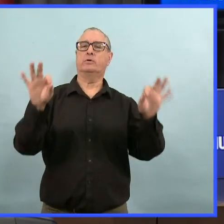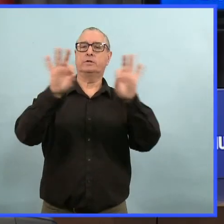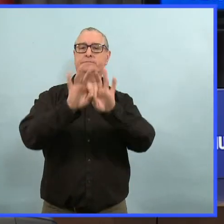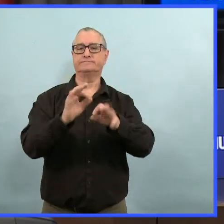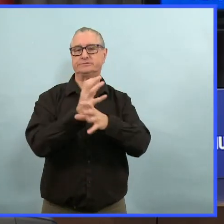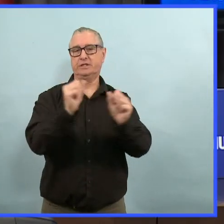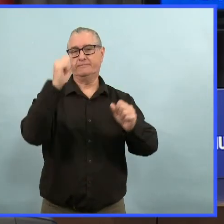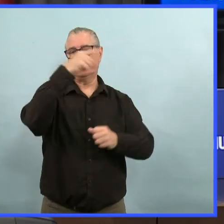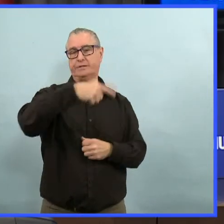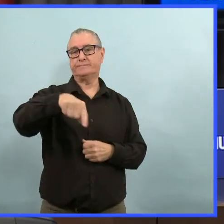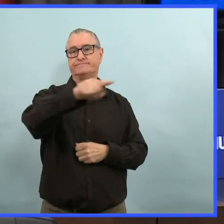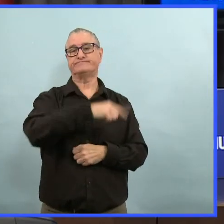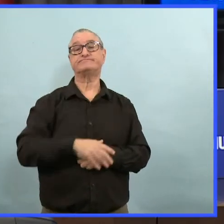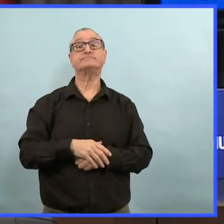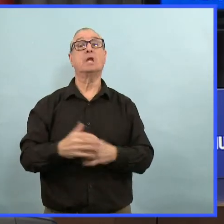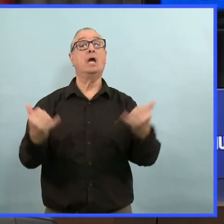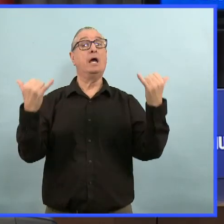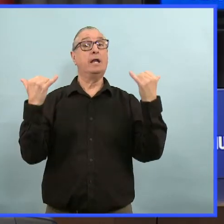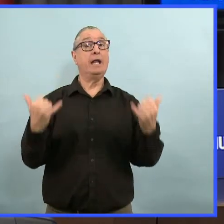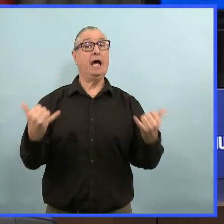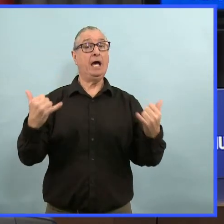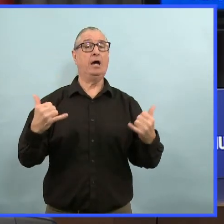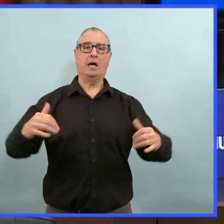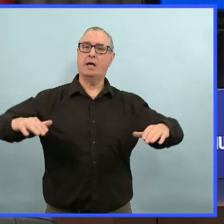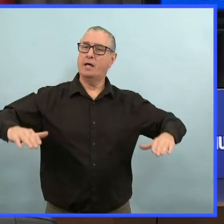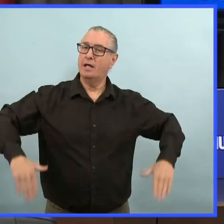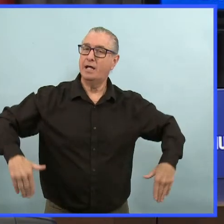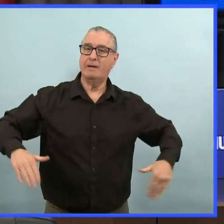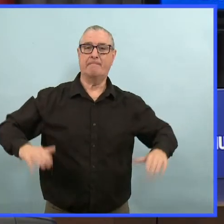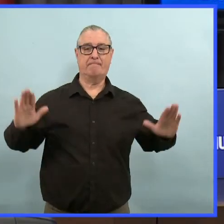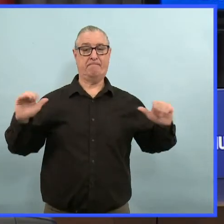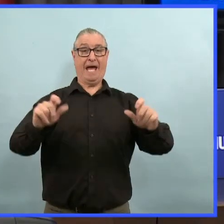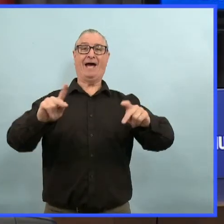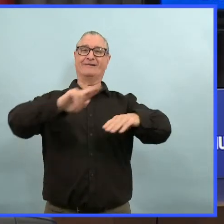it is not yet a return to normal for visiting within our facilities